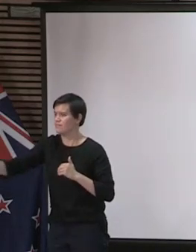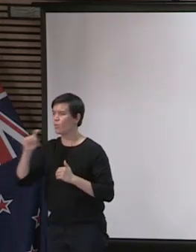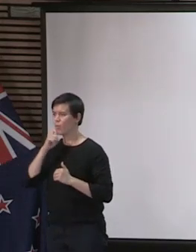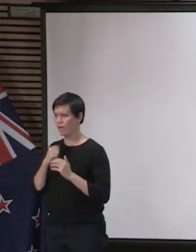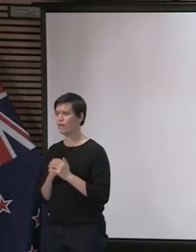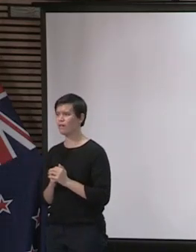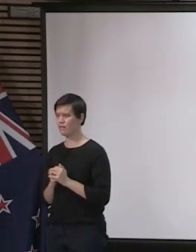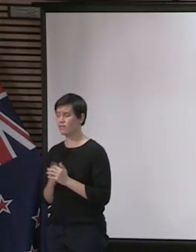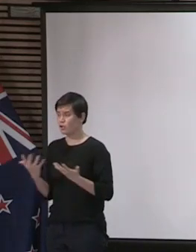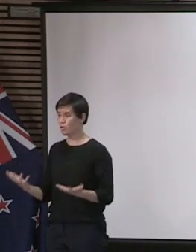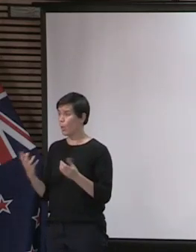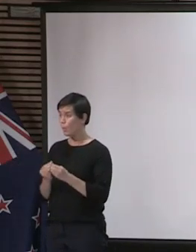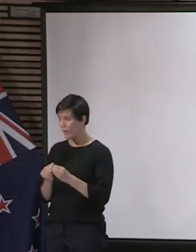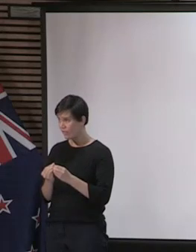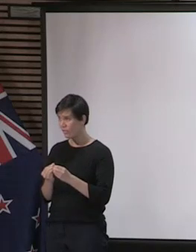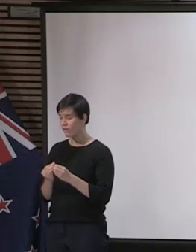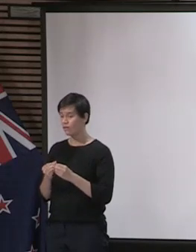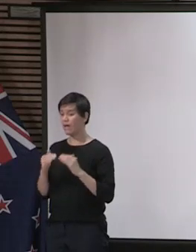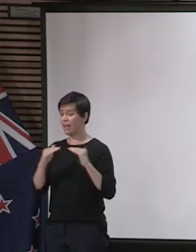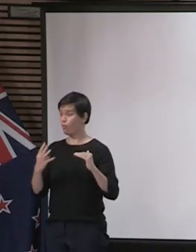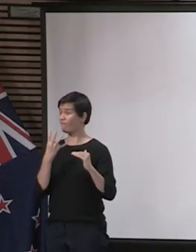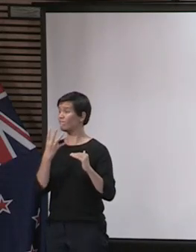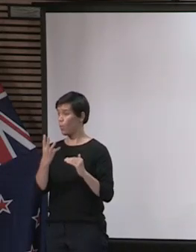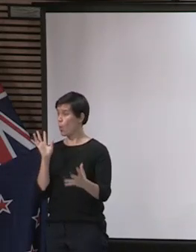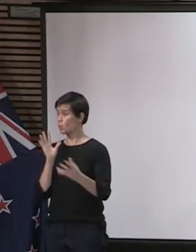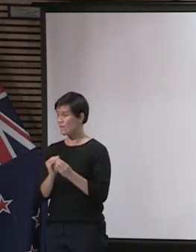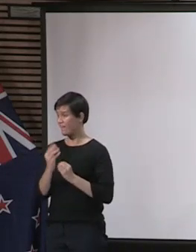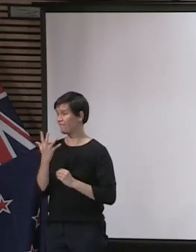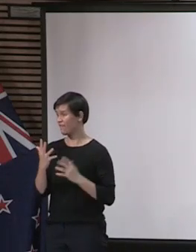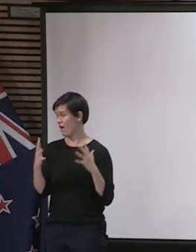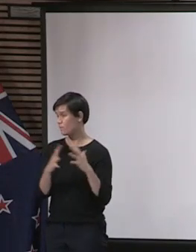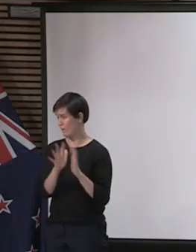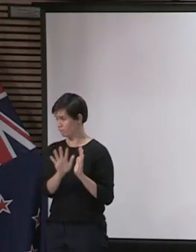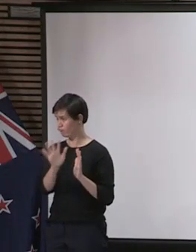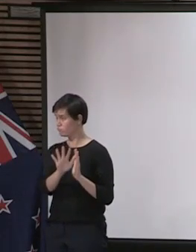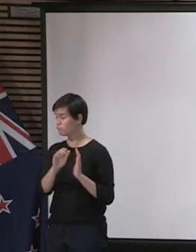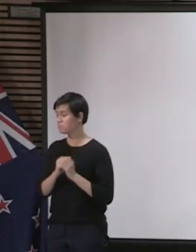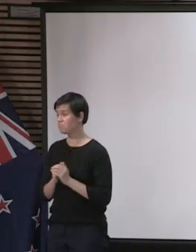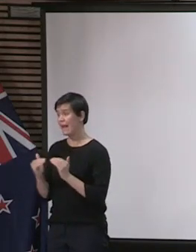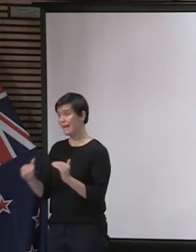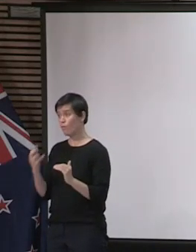through to additional few days and then even with the extra